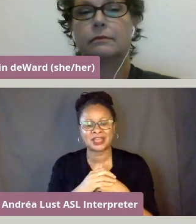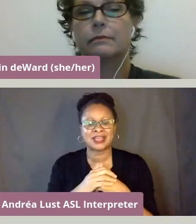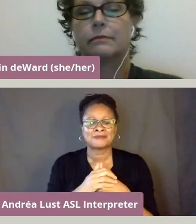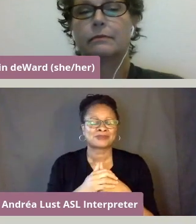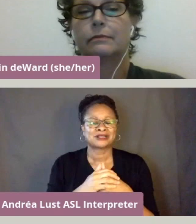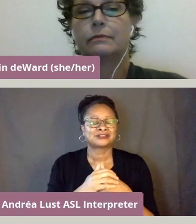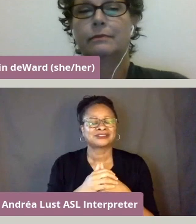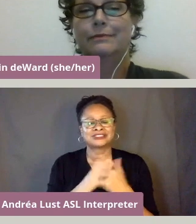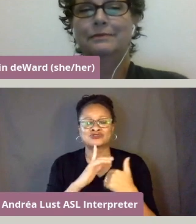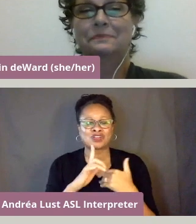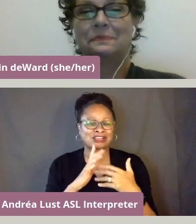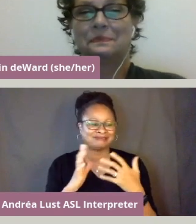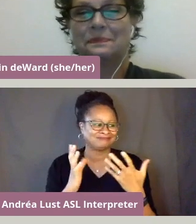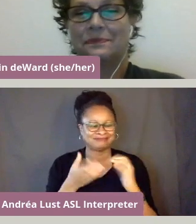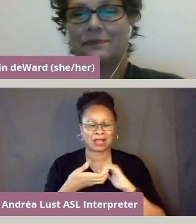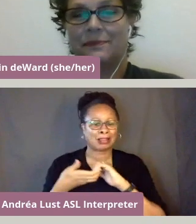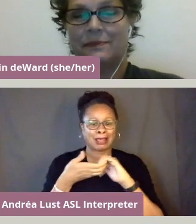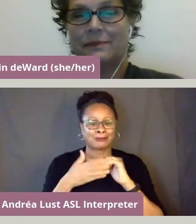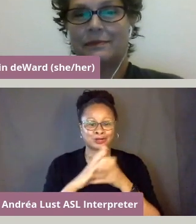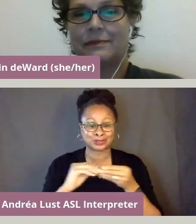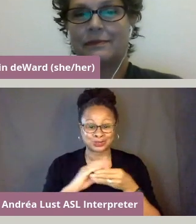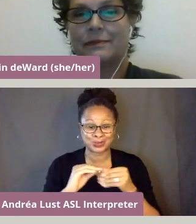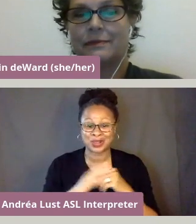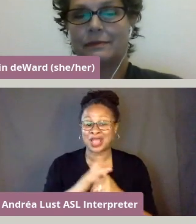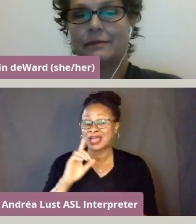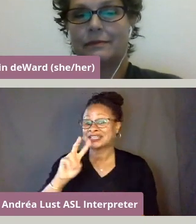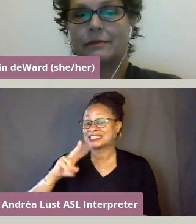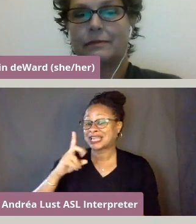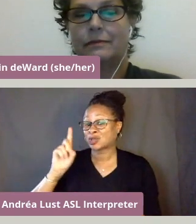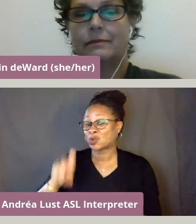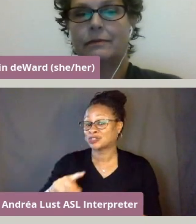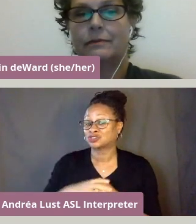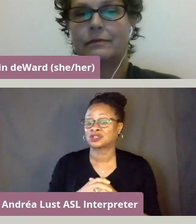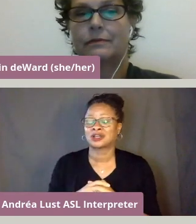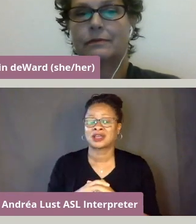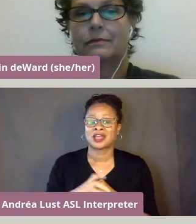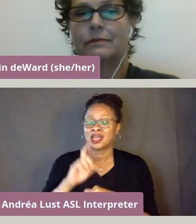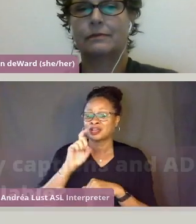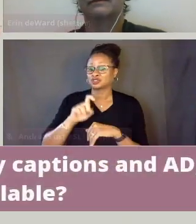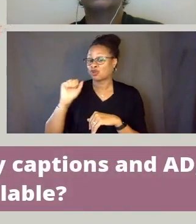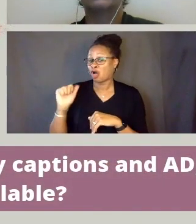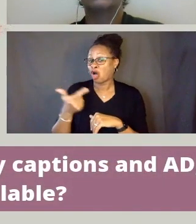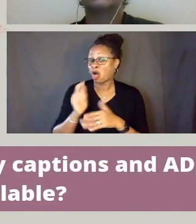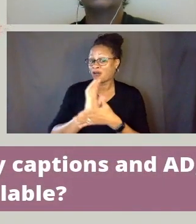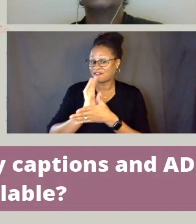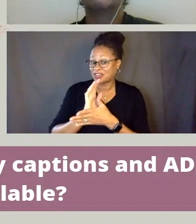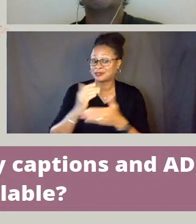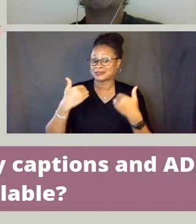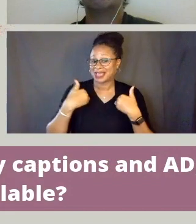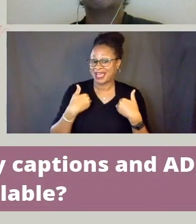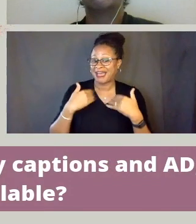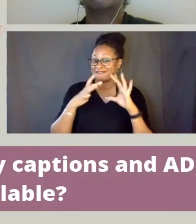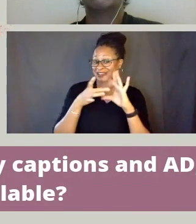But question number two, should all films employ caption and audio description